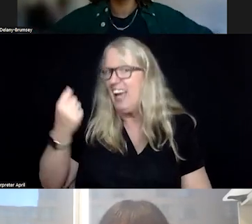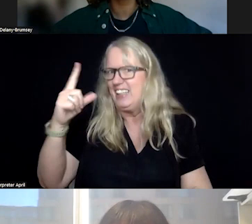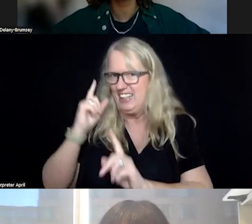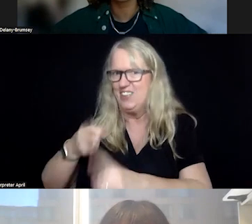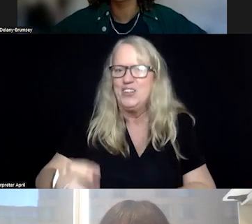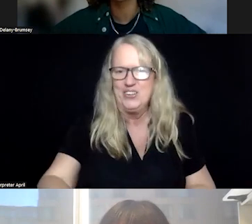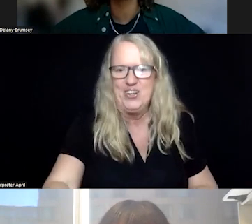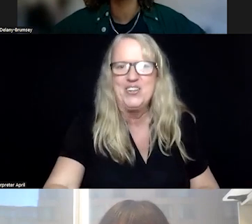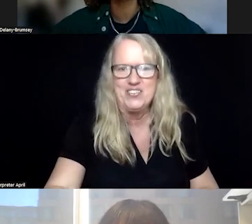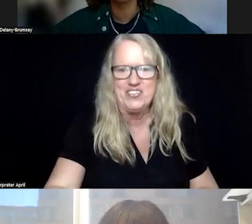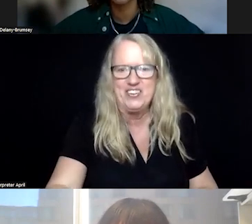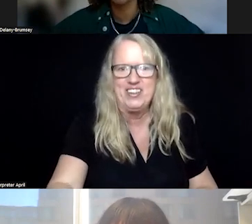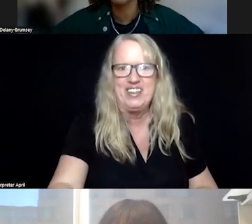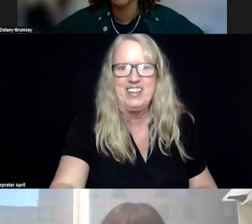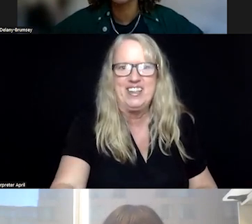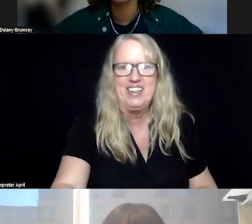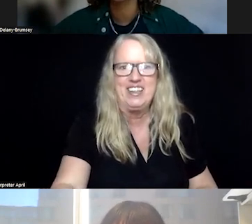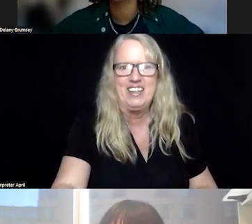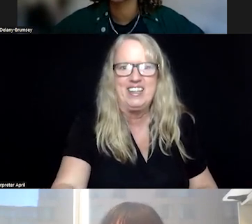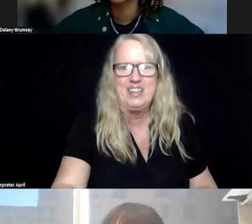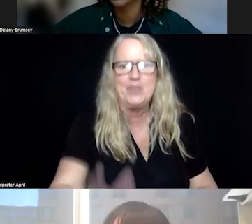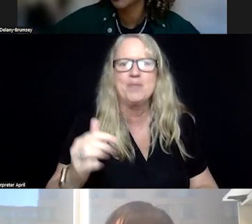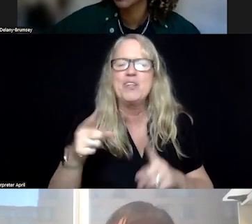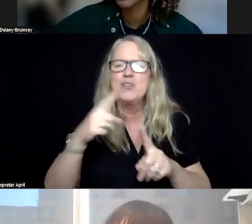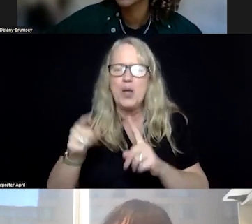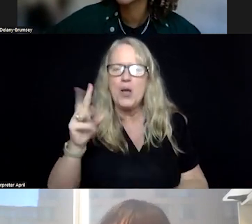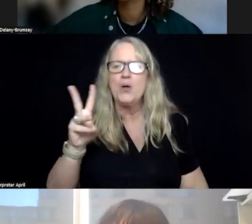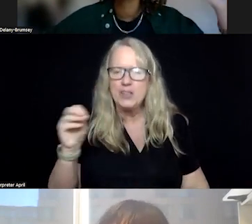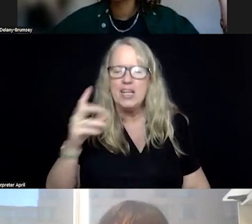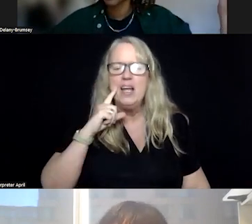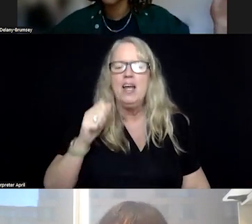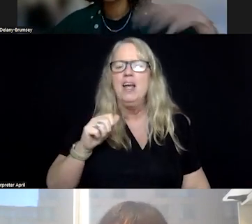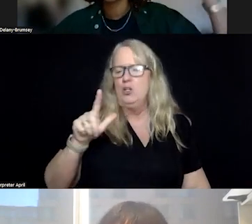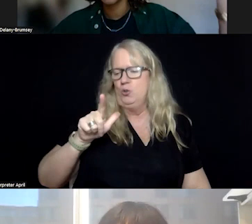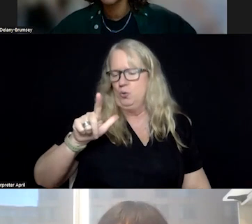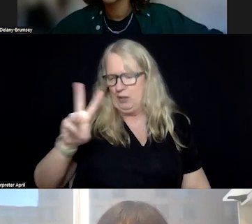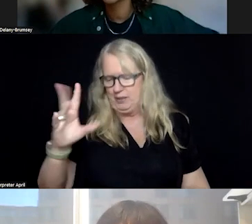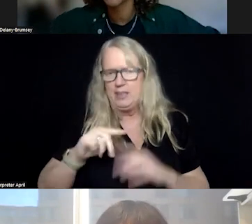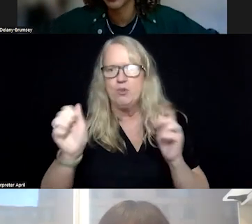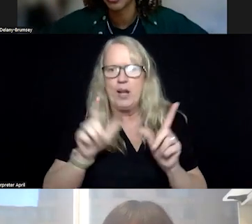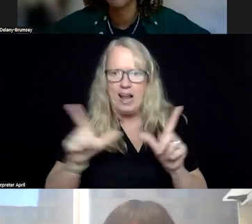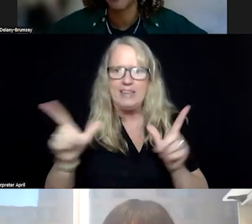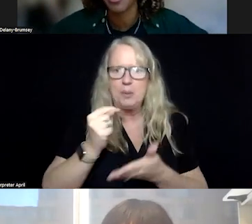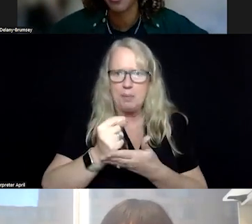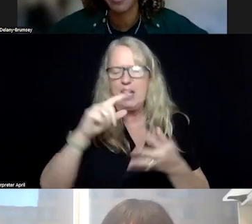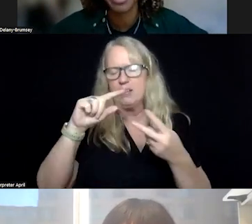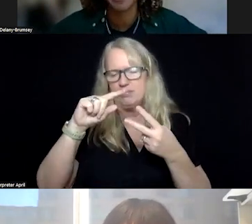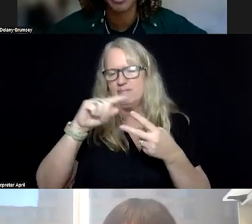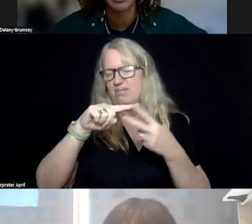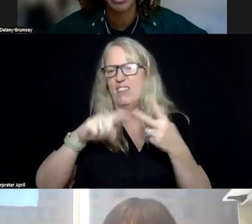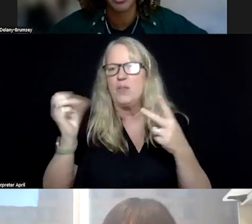AUDIENCE GOT 60% MARINE BIOLOGIST AND 26% LICENSED THERAPIST. WHAT DO YOU THINK?